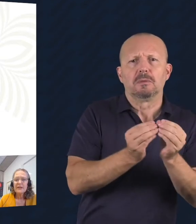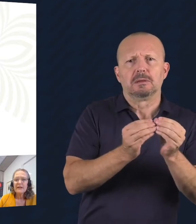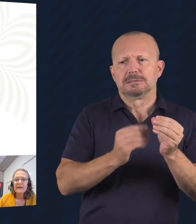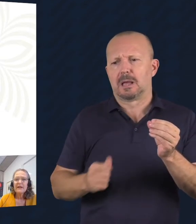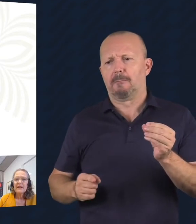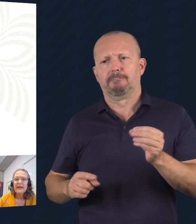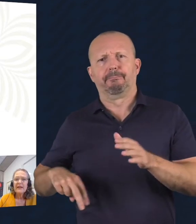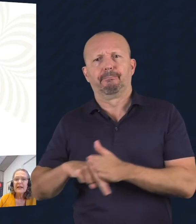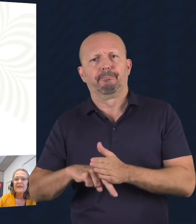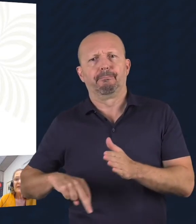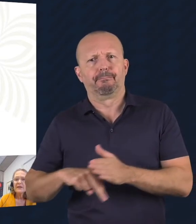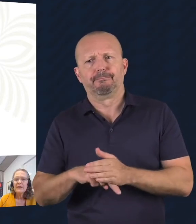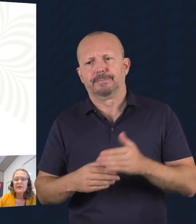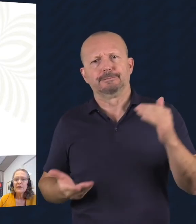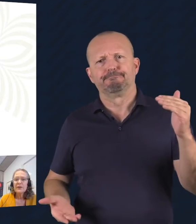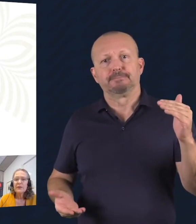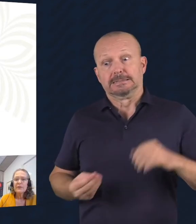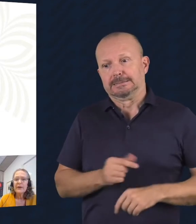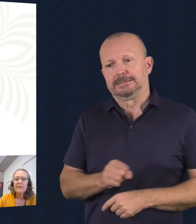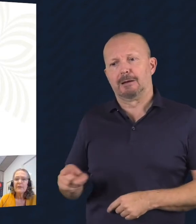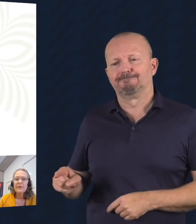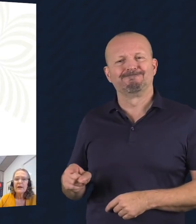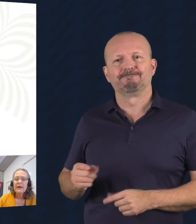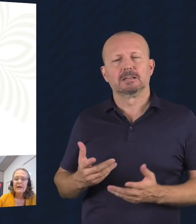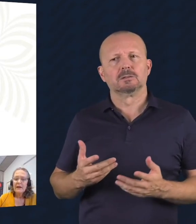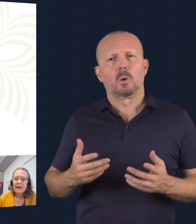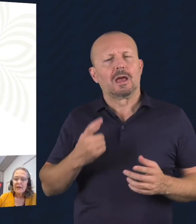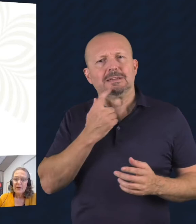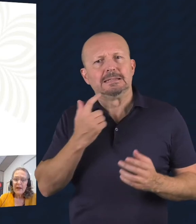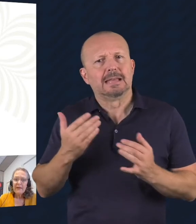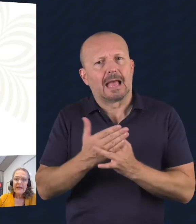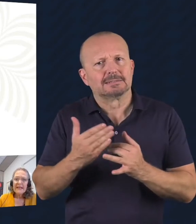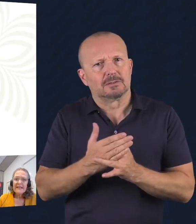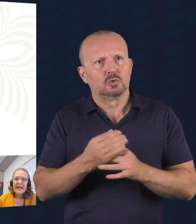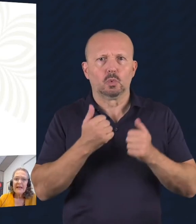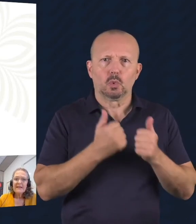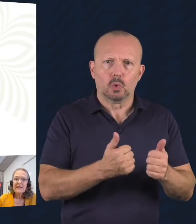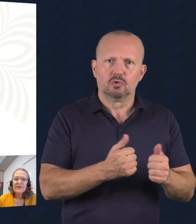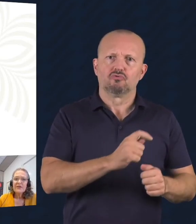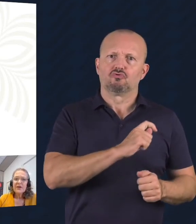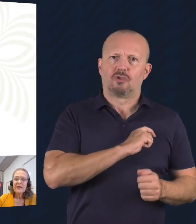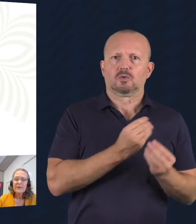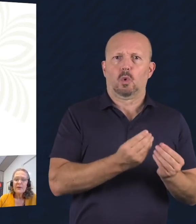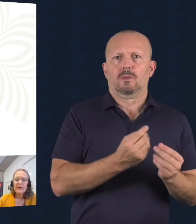can lead to people not having easy access to trustworthy information.